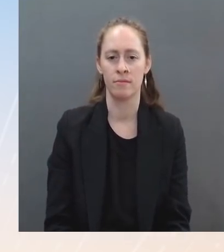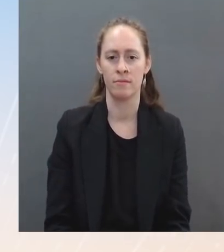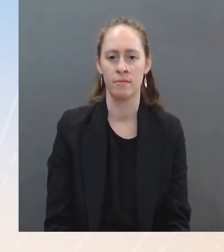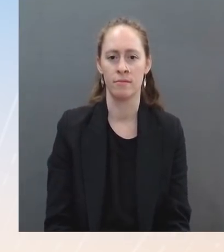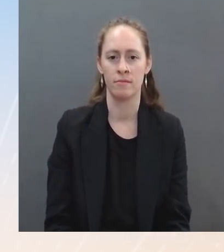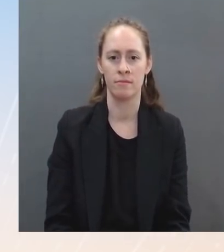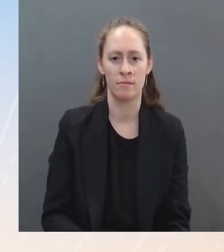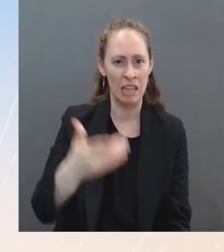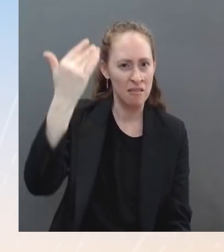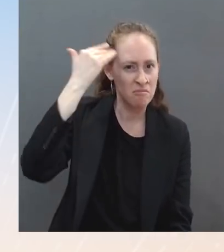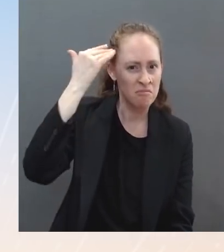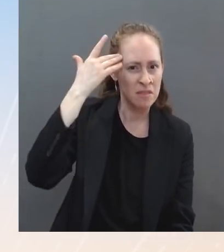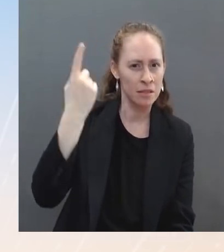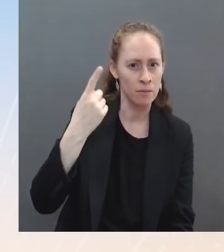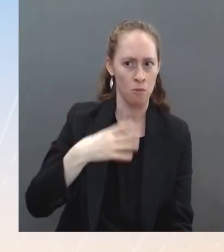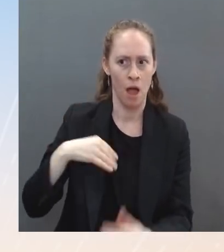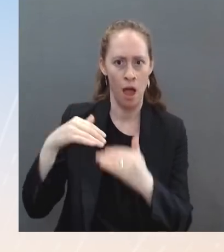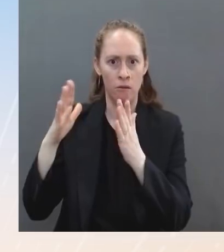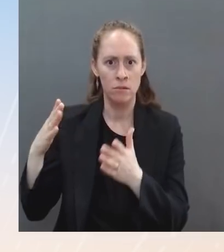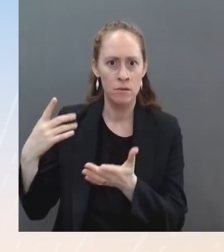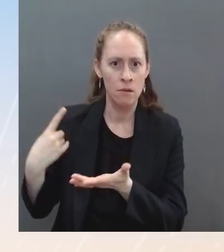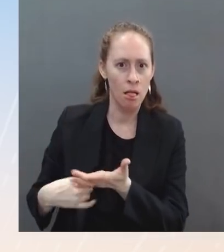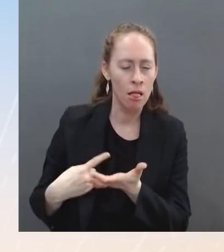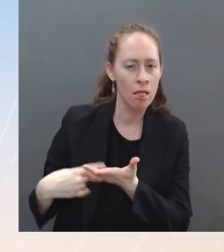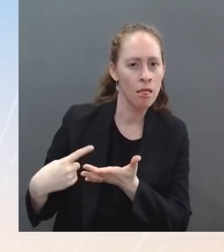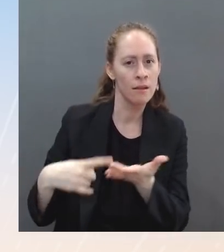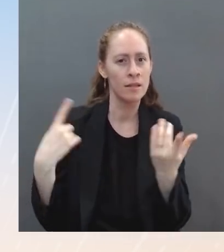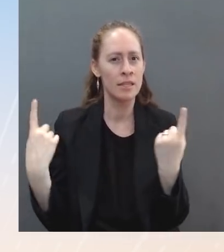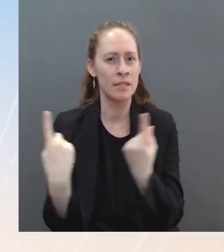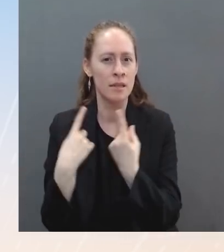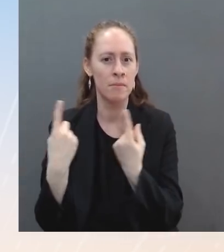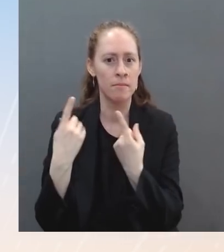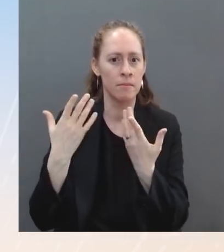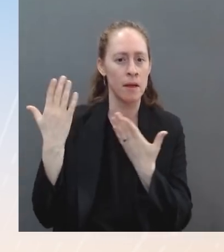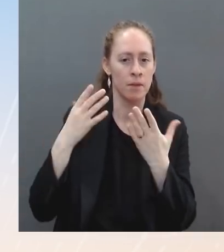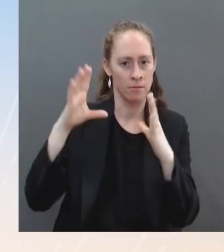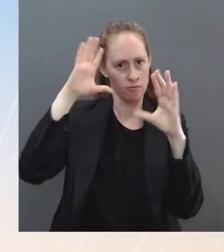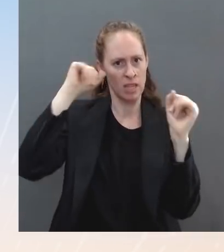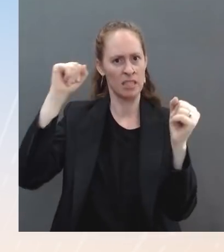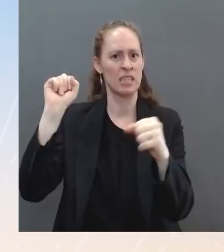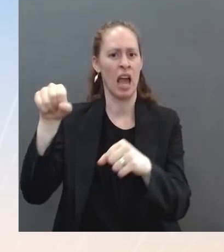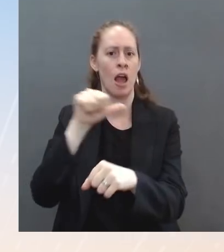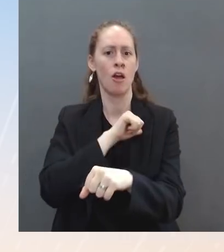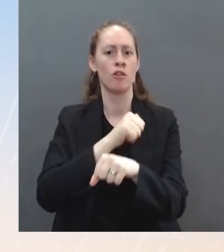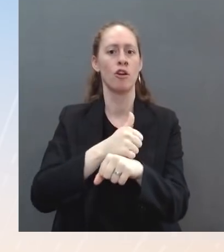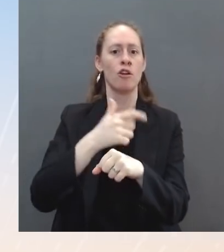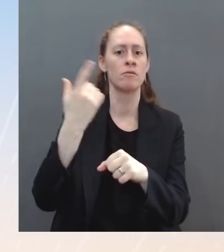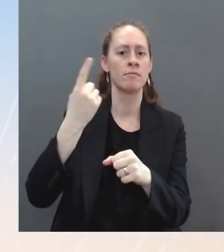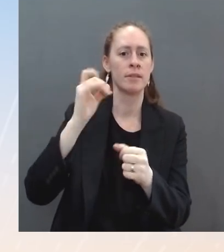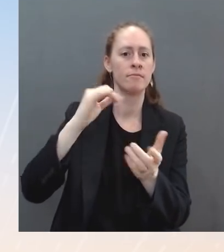might use his pardon or commutation power with respect to either his son or his brother? Ms. Bedingfield: That's not a hypothetical I'm going to entertain.